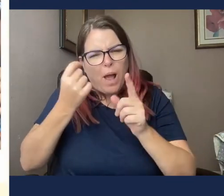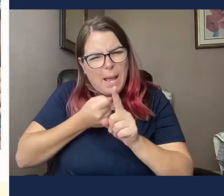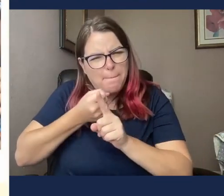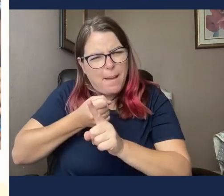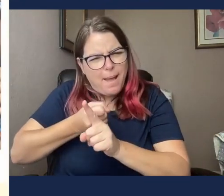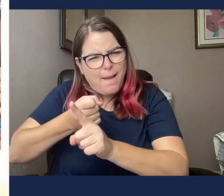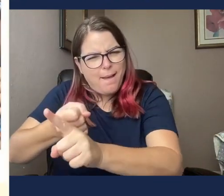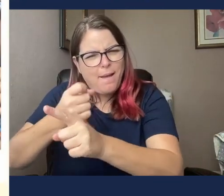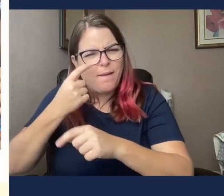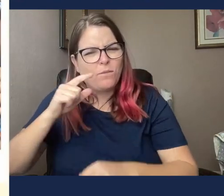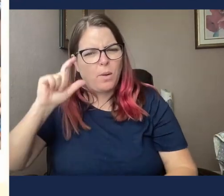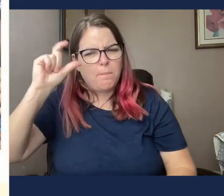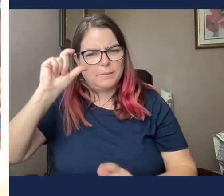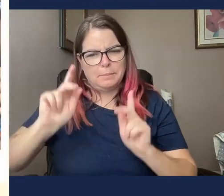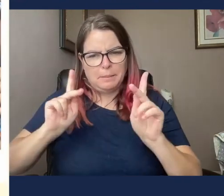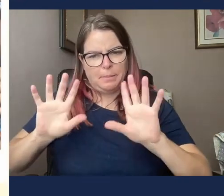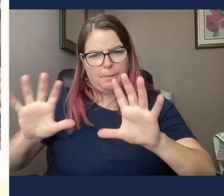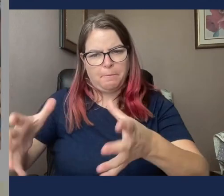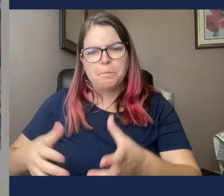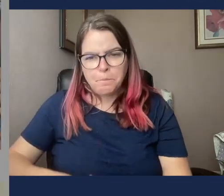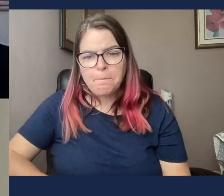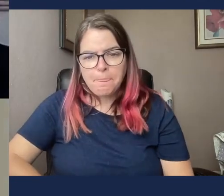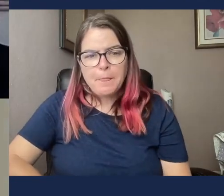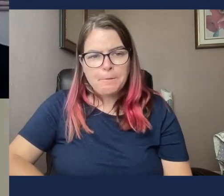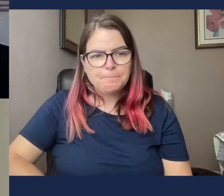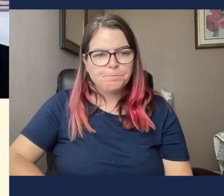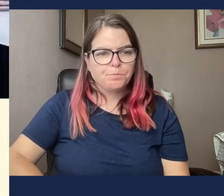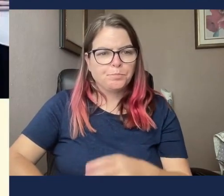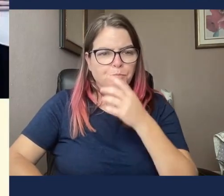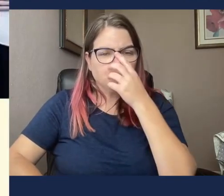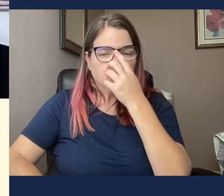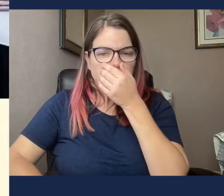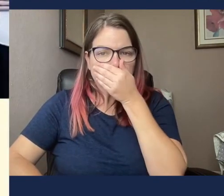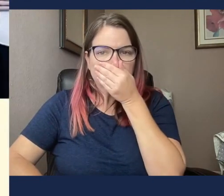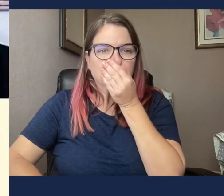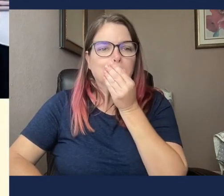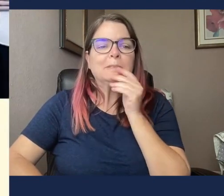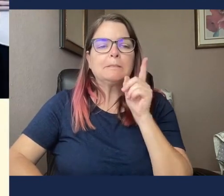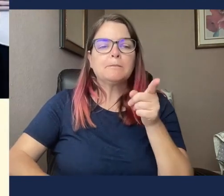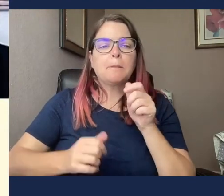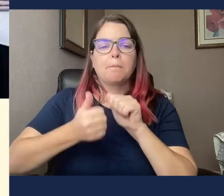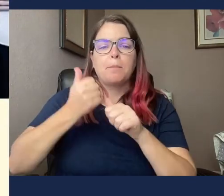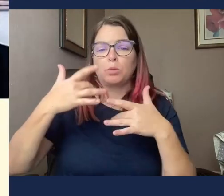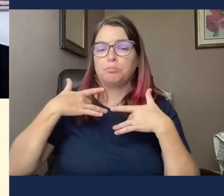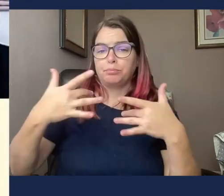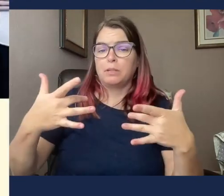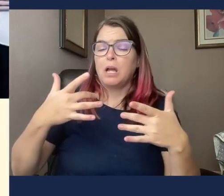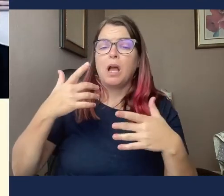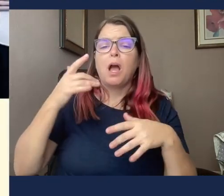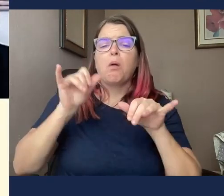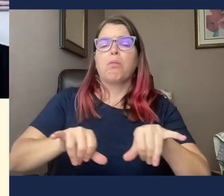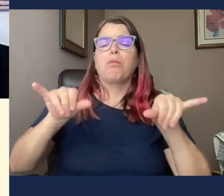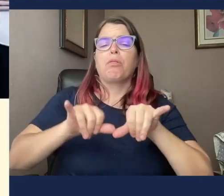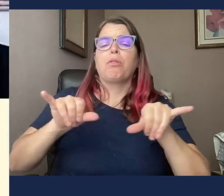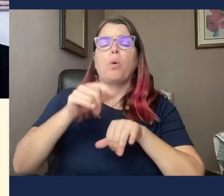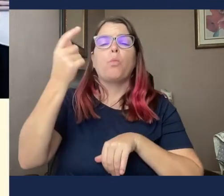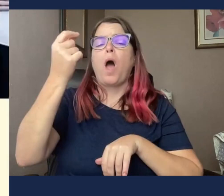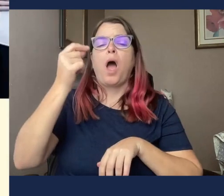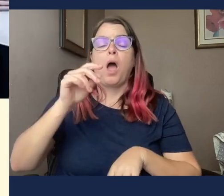islamophobia. Keep those definitions in mind. I'm gonna talk about them later in terms of the impact on islamophobia.